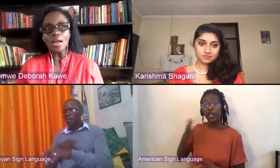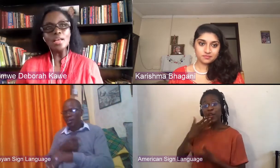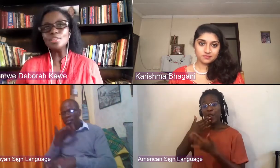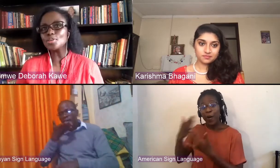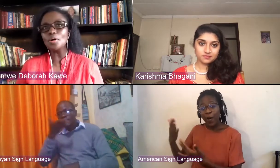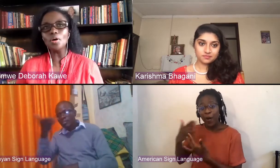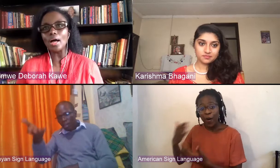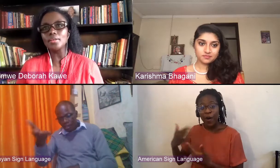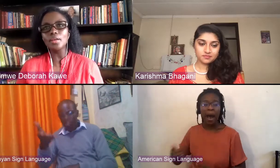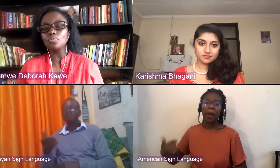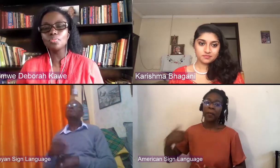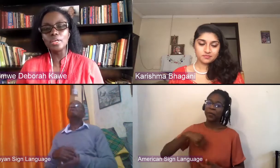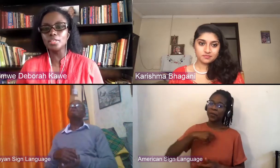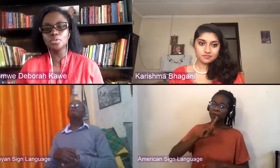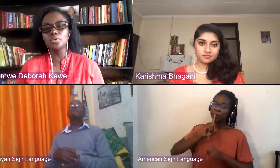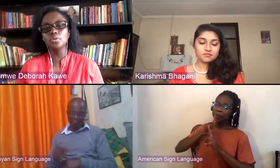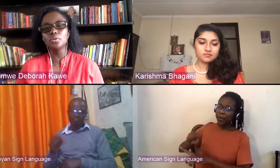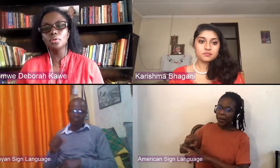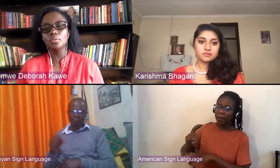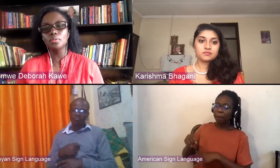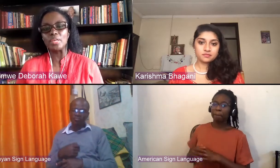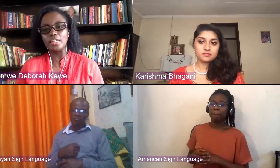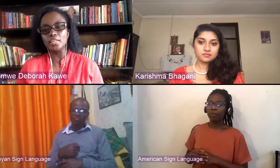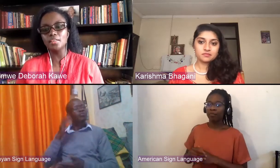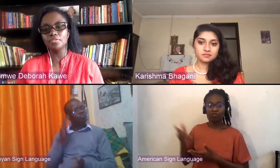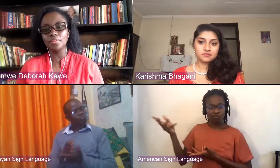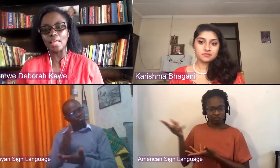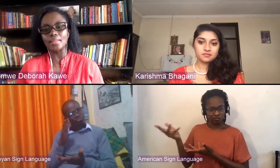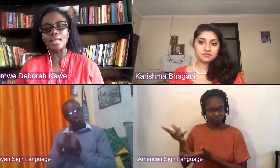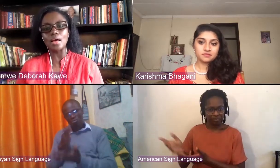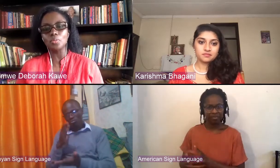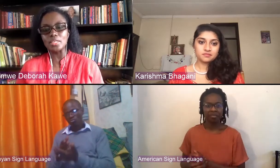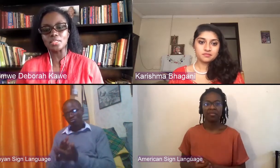And so I really do believe that that was